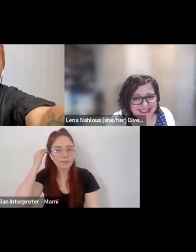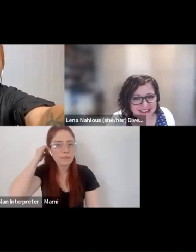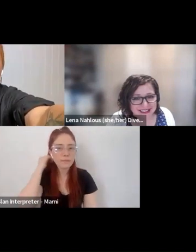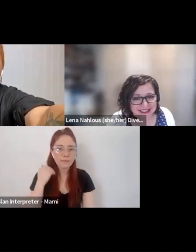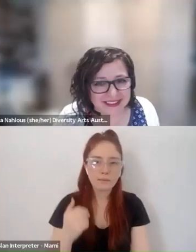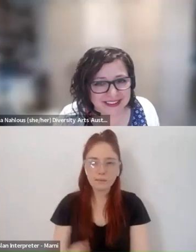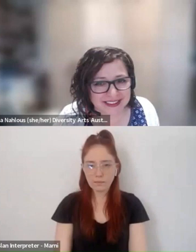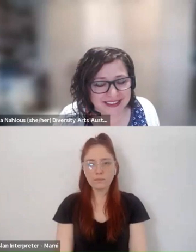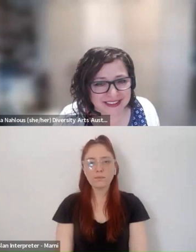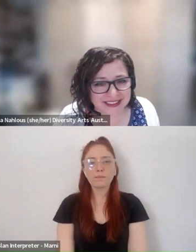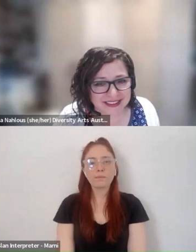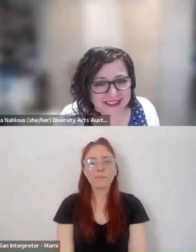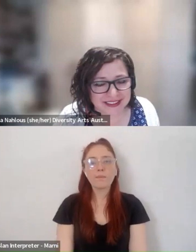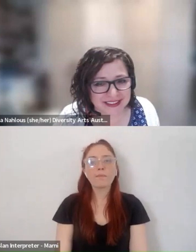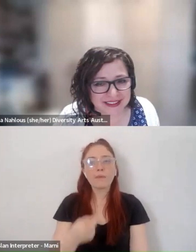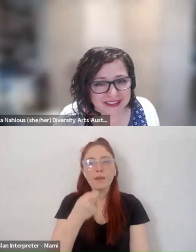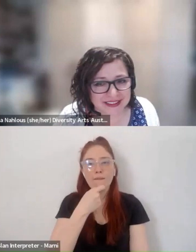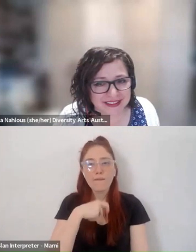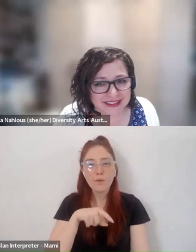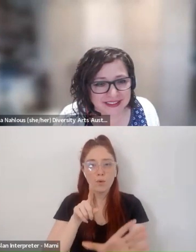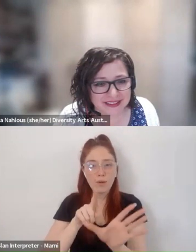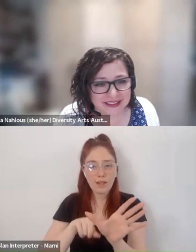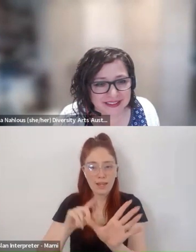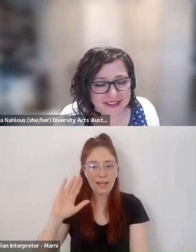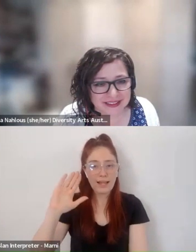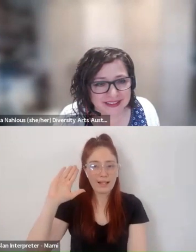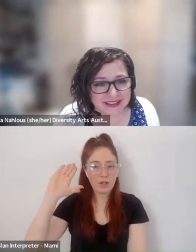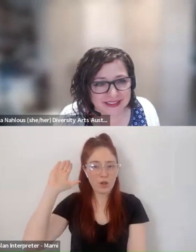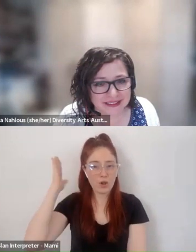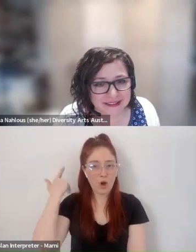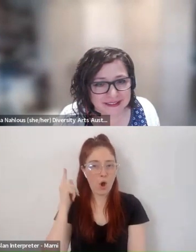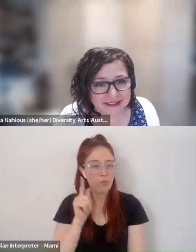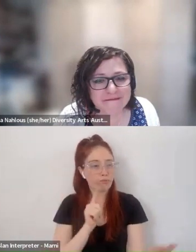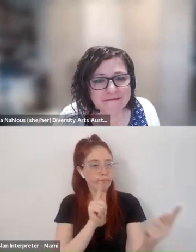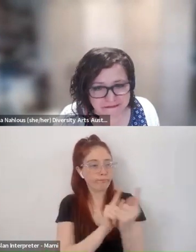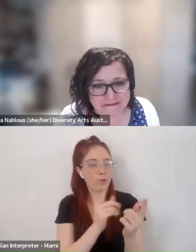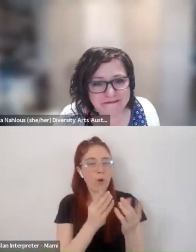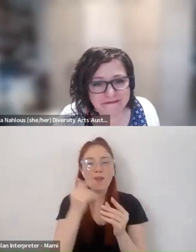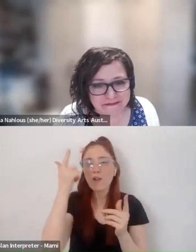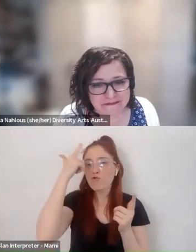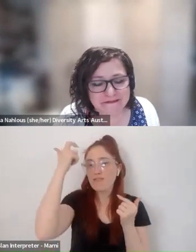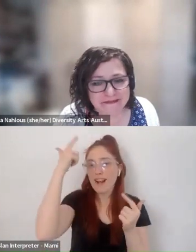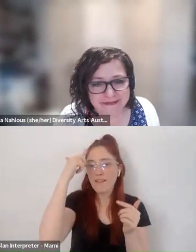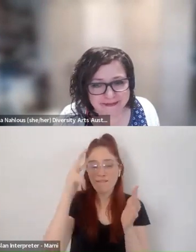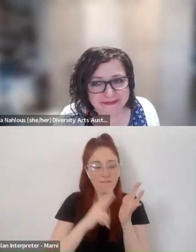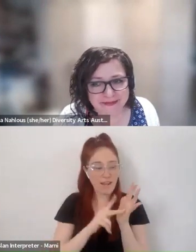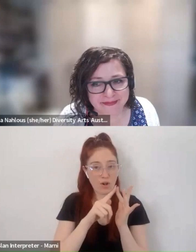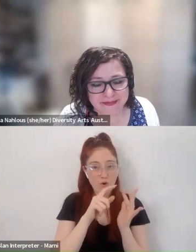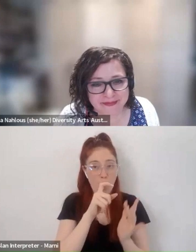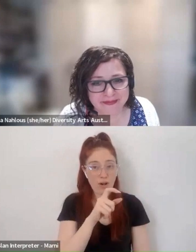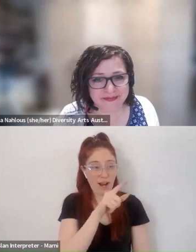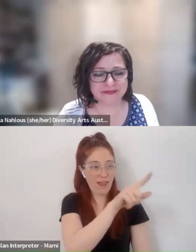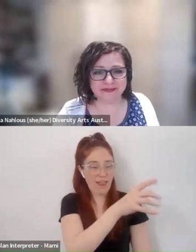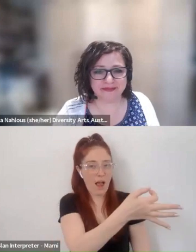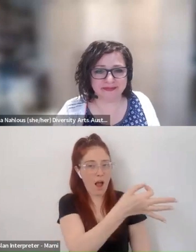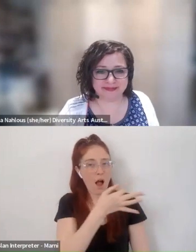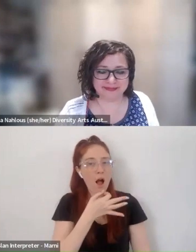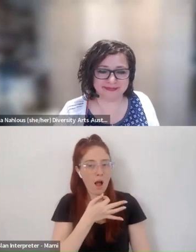so a few years ago, we were approached by Creative Victoria, to ask us whether or not we would like to have an observer